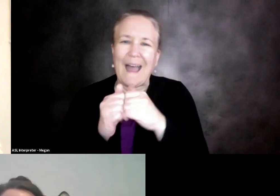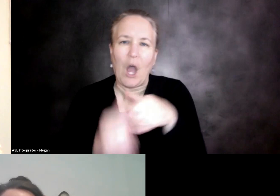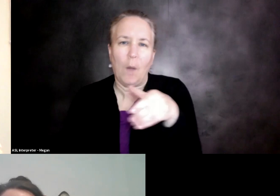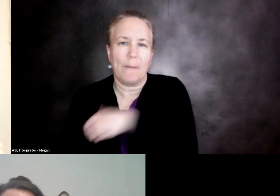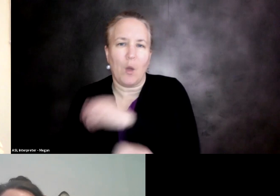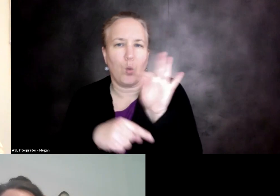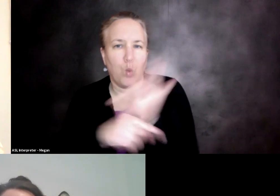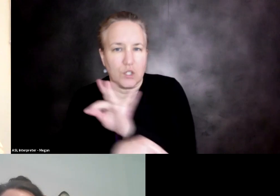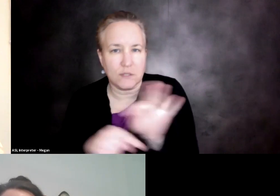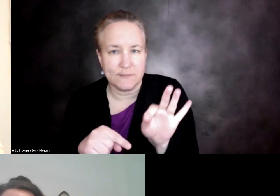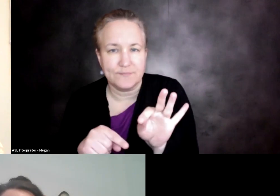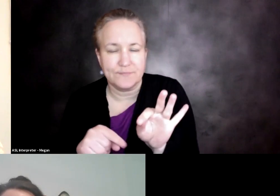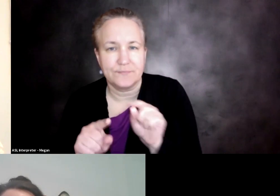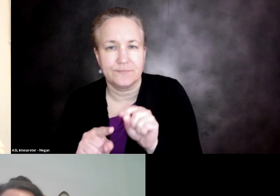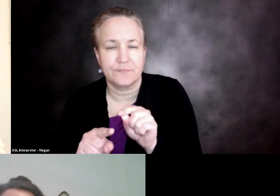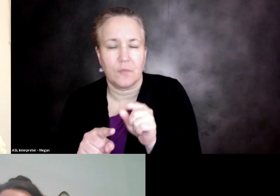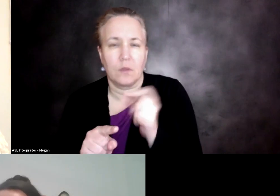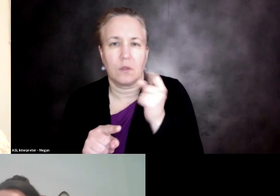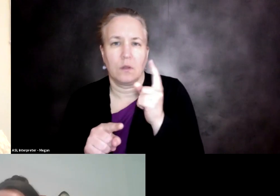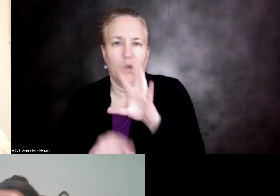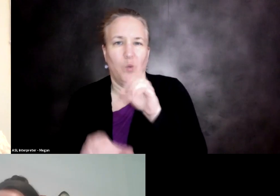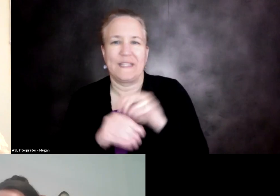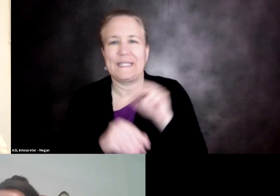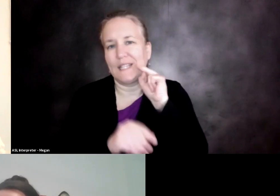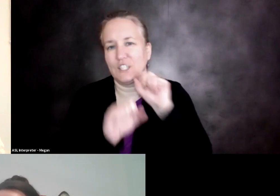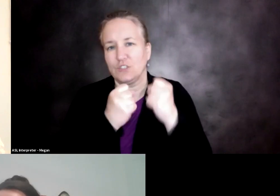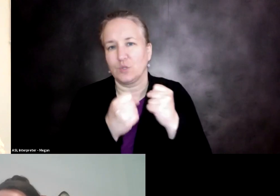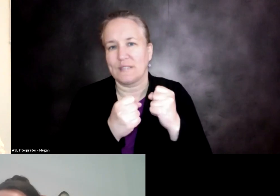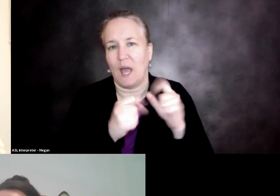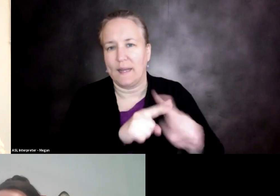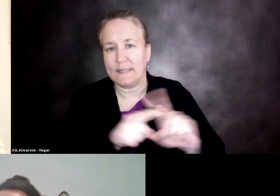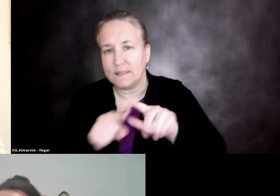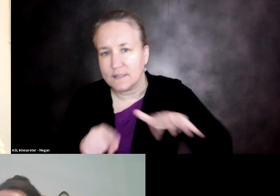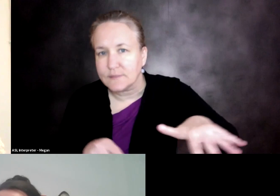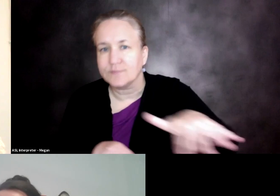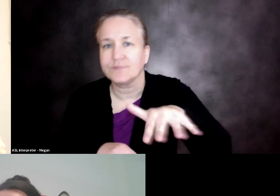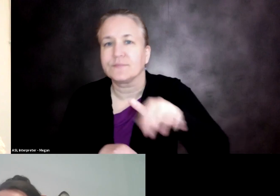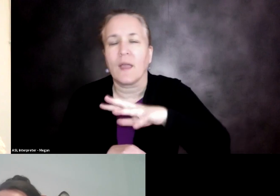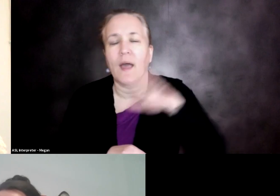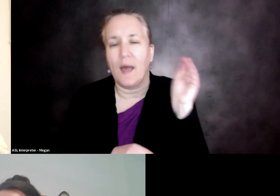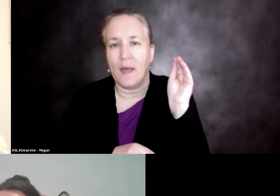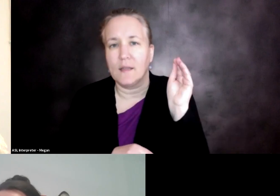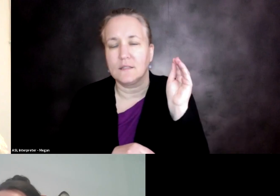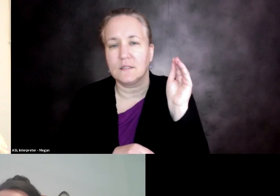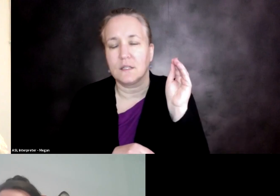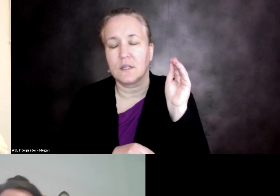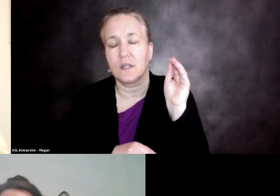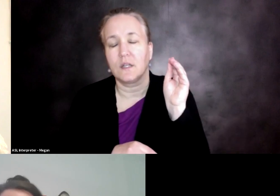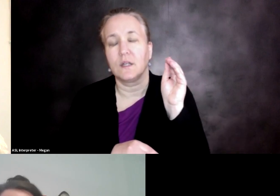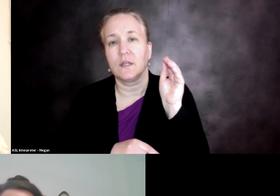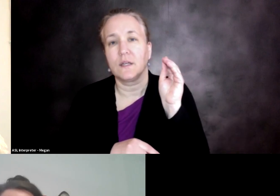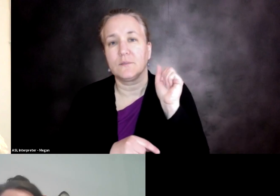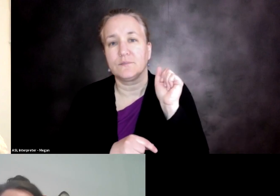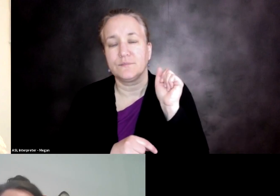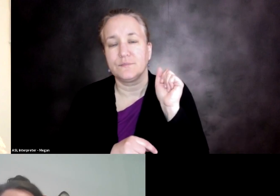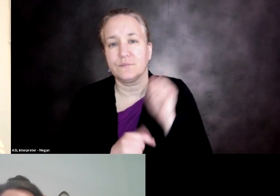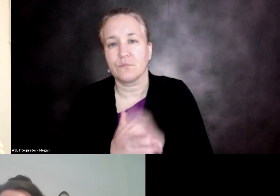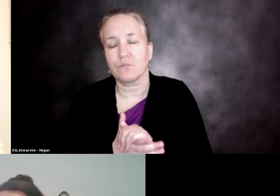within Nigerian societies and the tensions